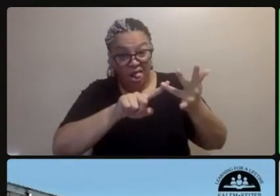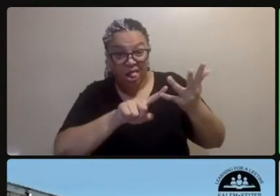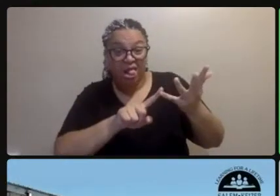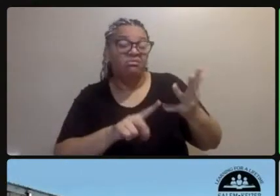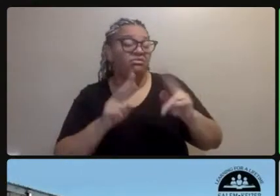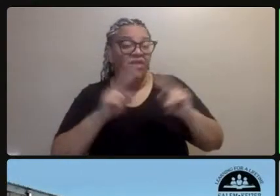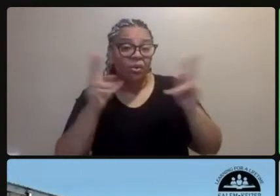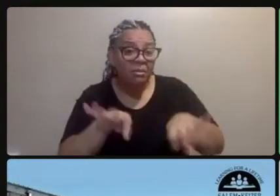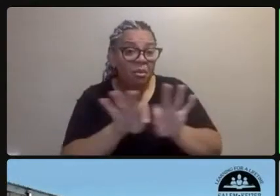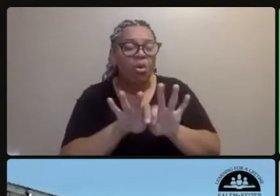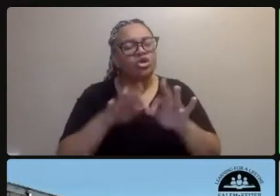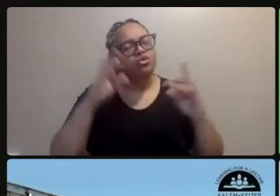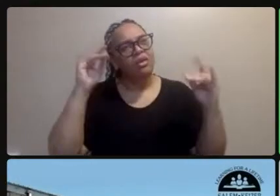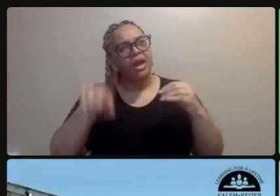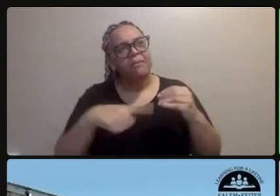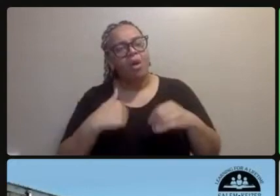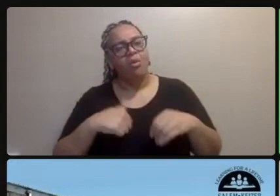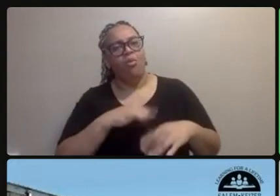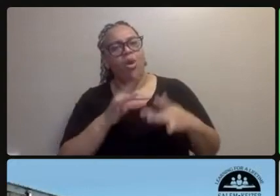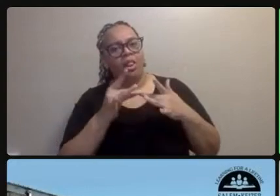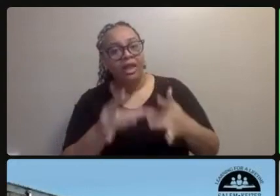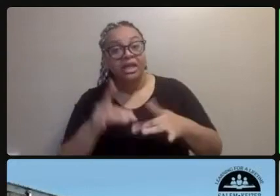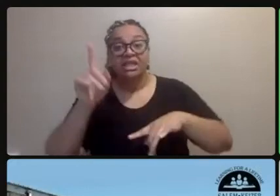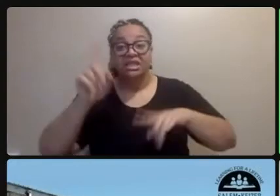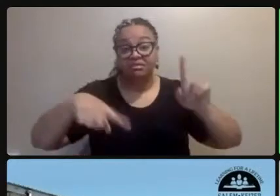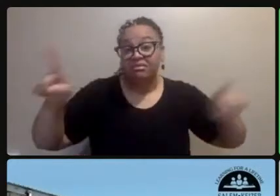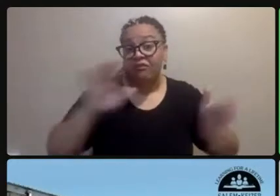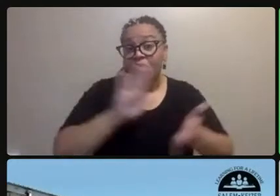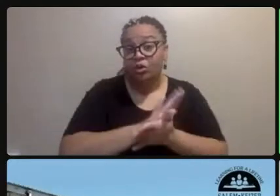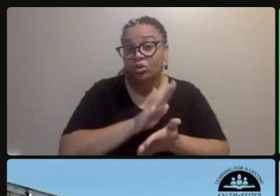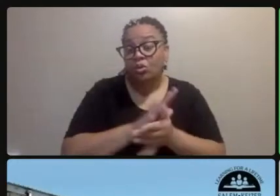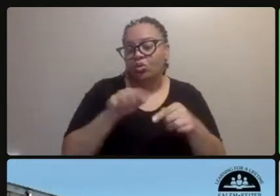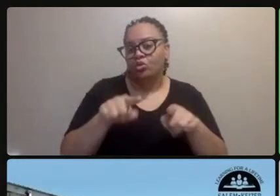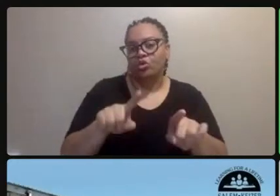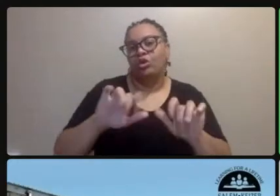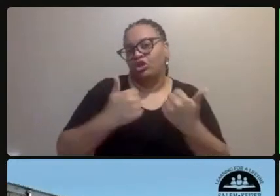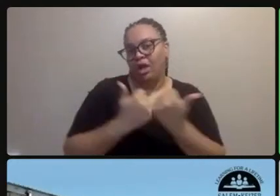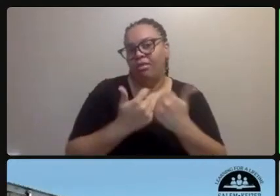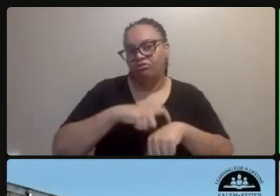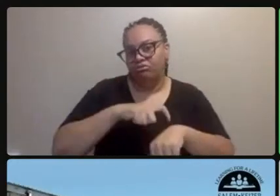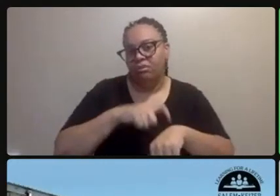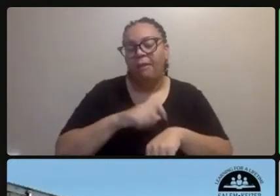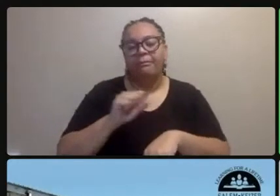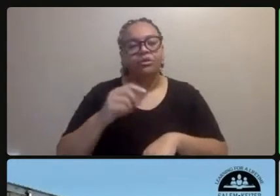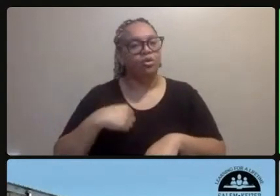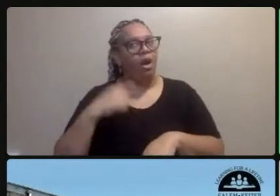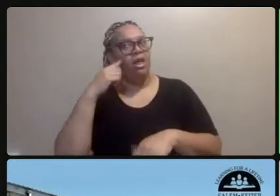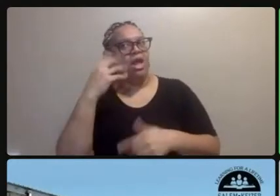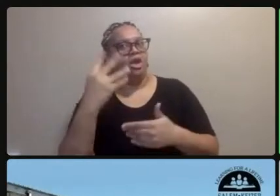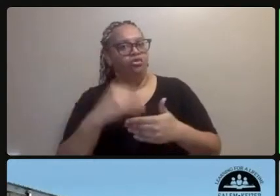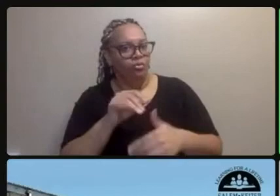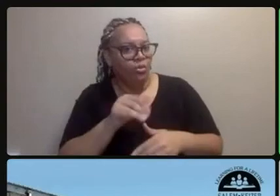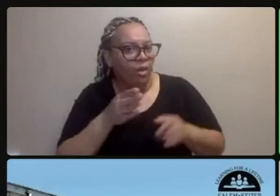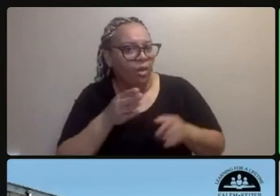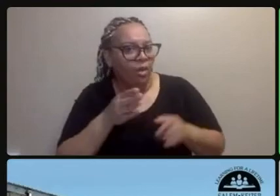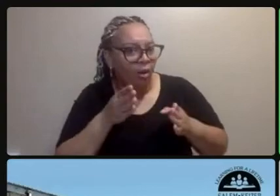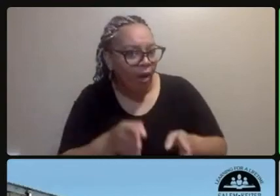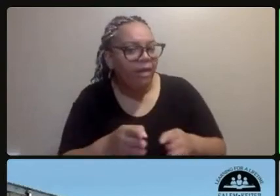STEWARDSHIP AND MANAGEMENT BECAUSE EACH OF THOSE FACTORS IS CRITICALLY IMPORTANT TO